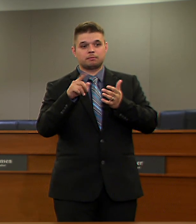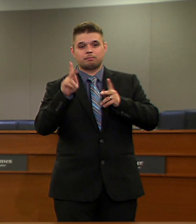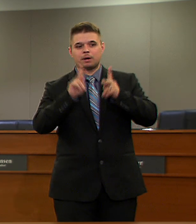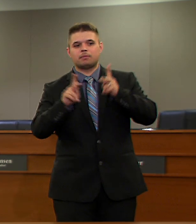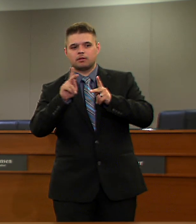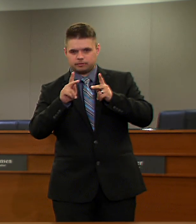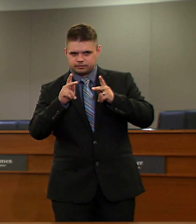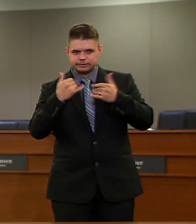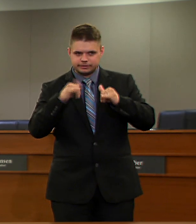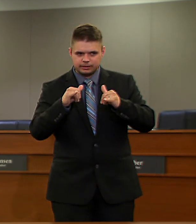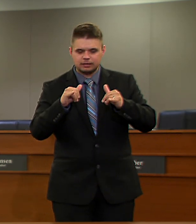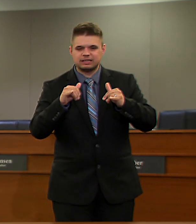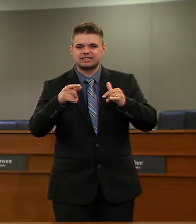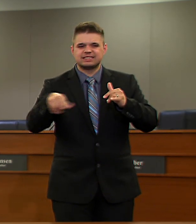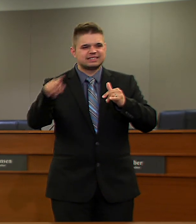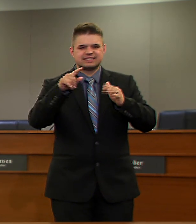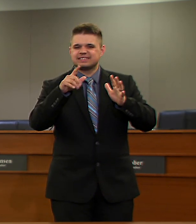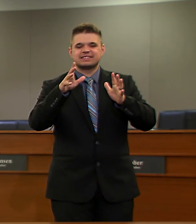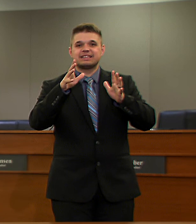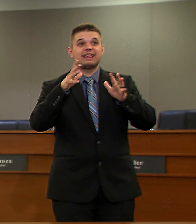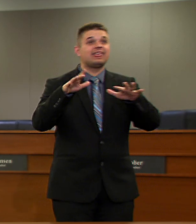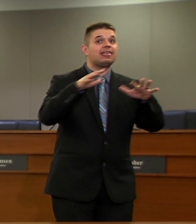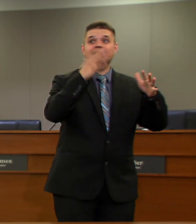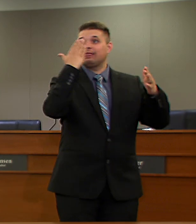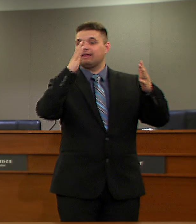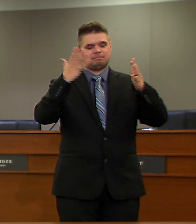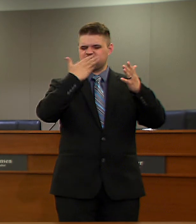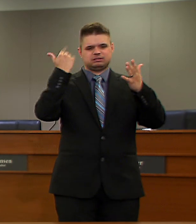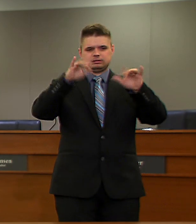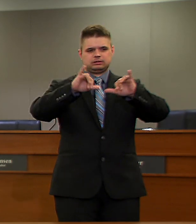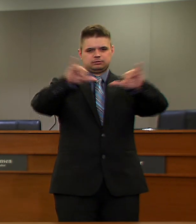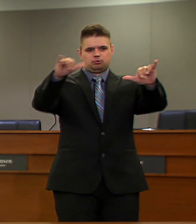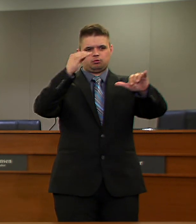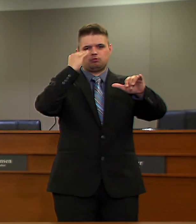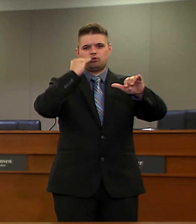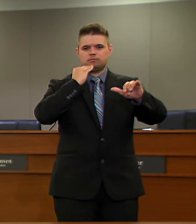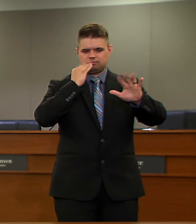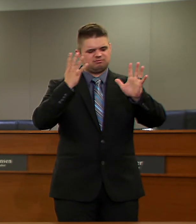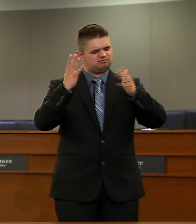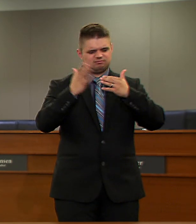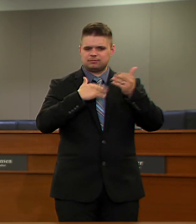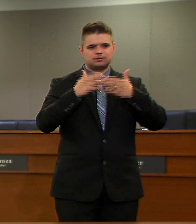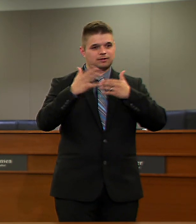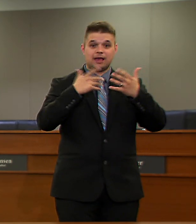away from people outside of your own household to avoid spreading the virus.